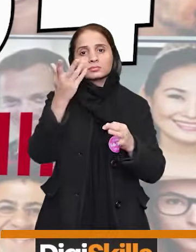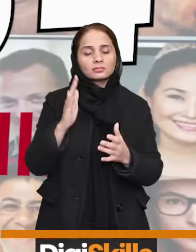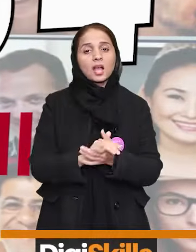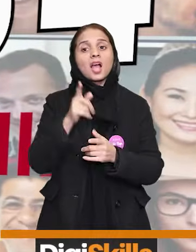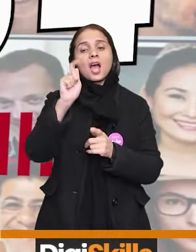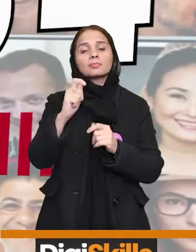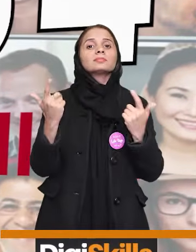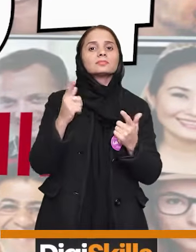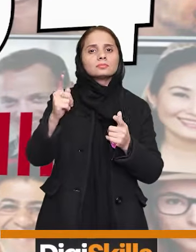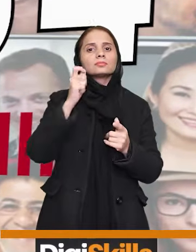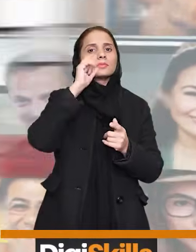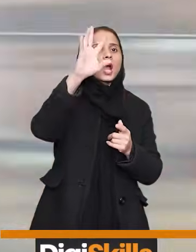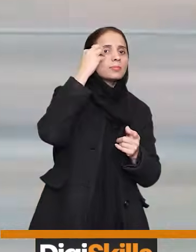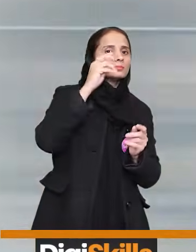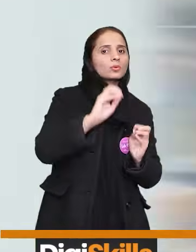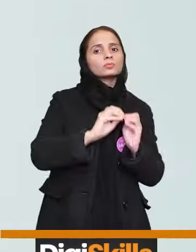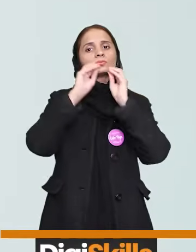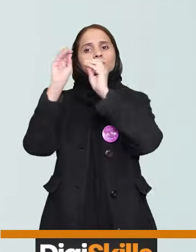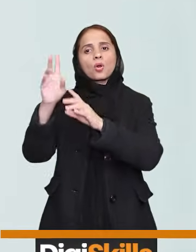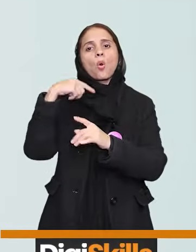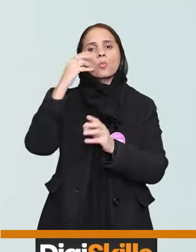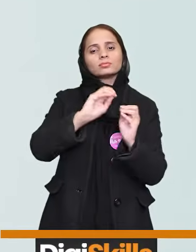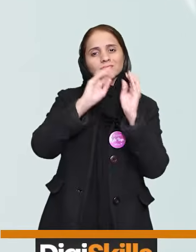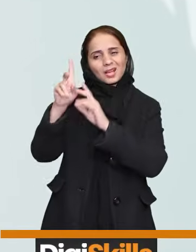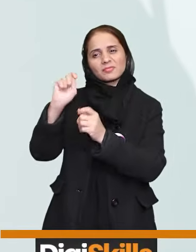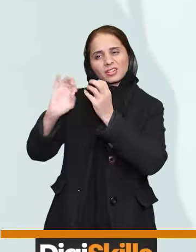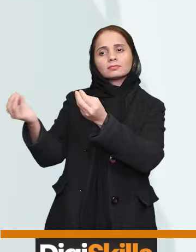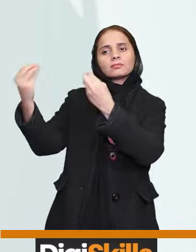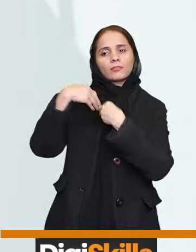What they do is that they grab the projects, Then they outsource it to the freelance marketplace.